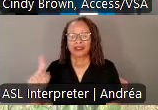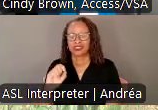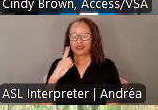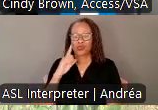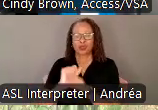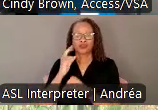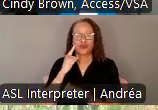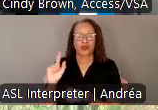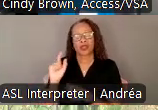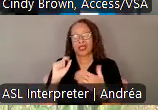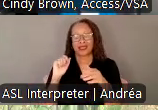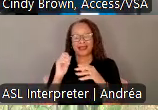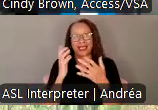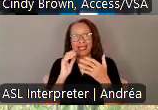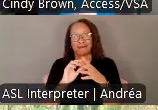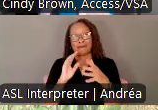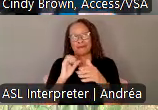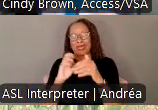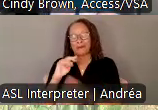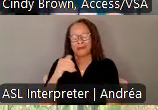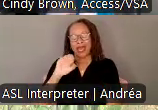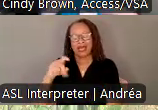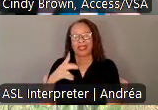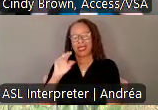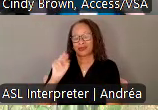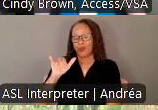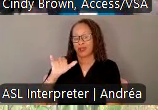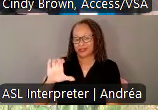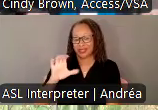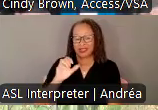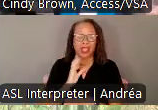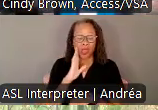So the way it's going to work today, we're going to have some introductions, we're going to have this panel discussion